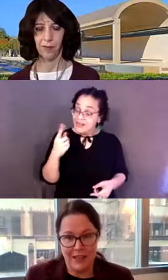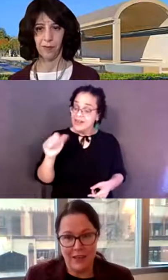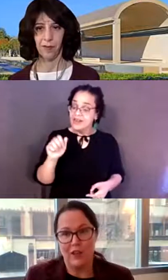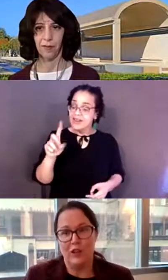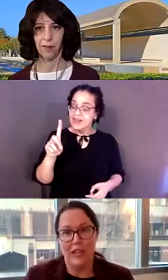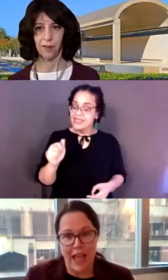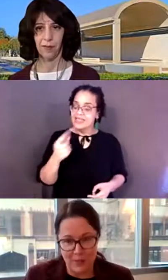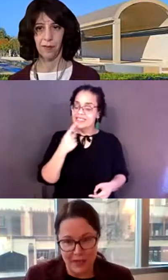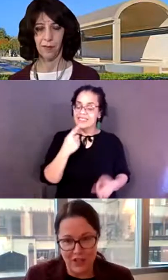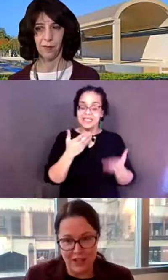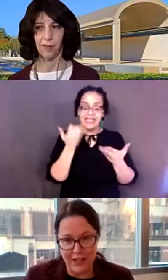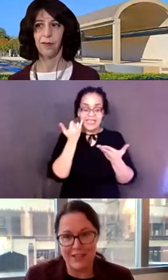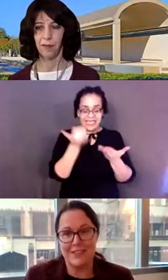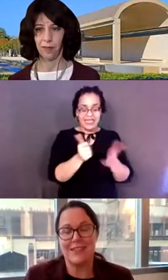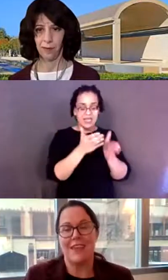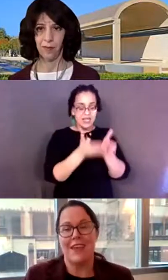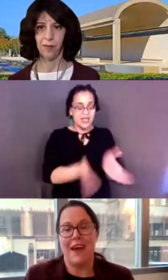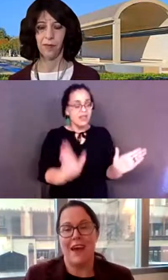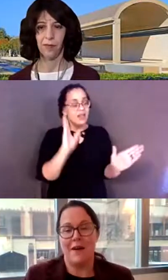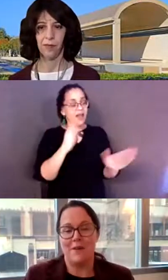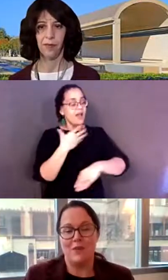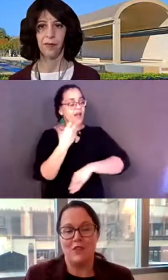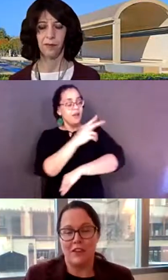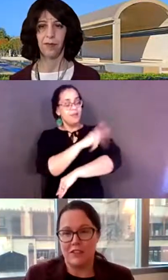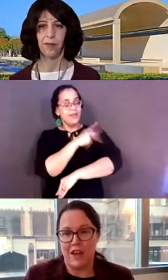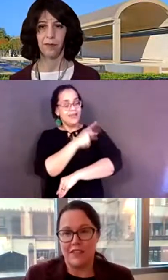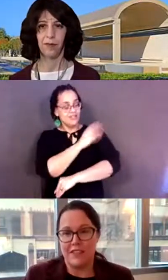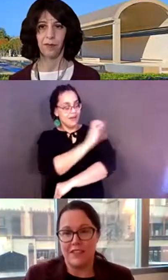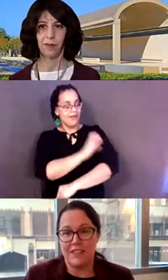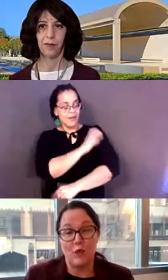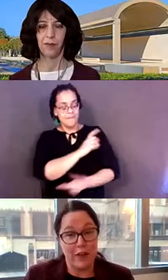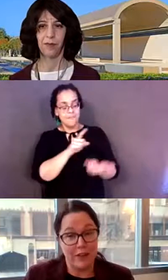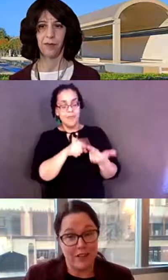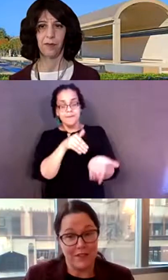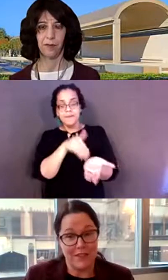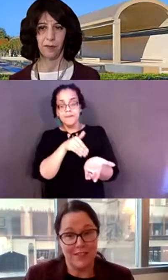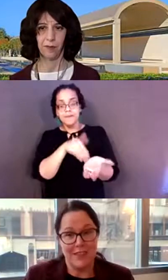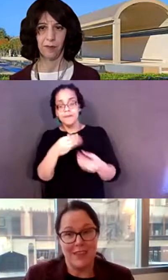including outpatient clinics,